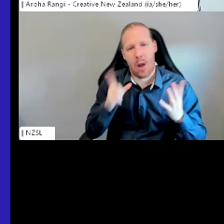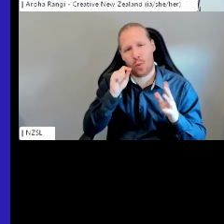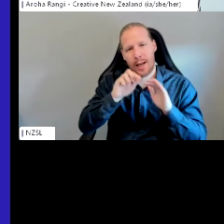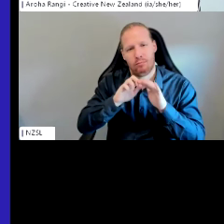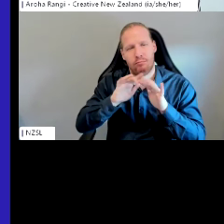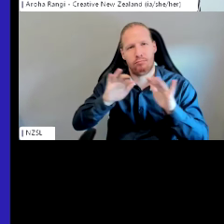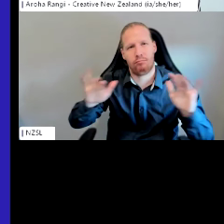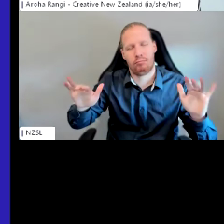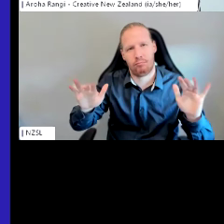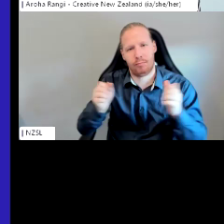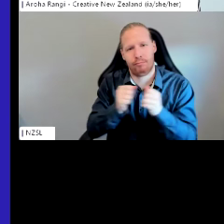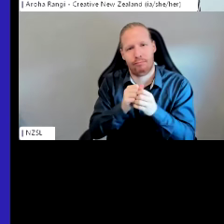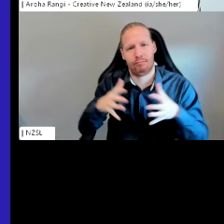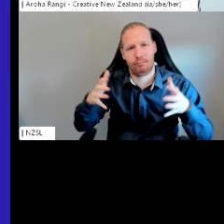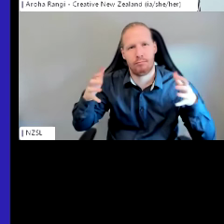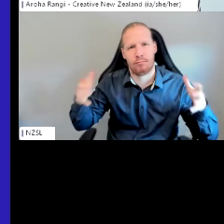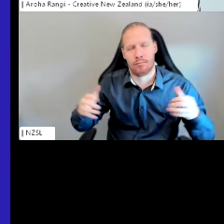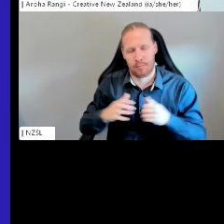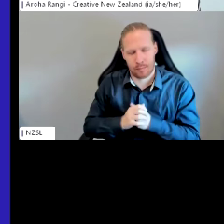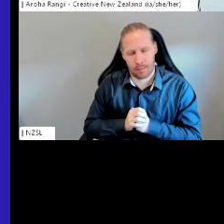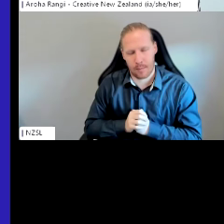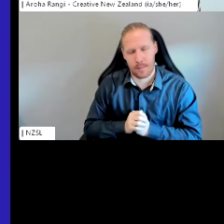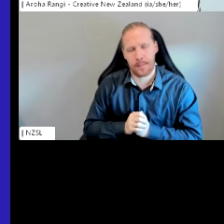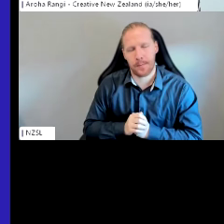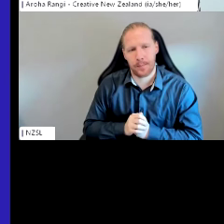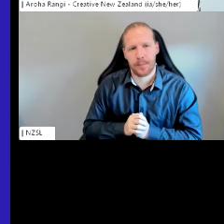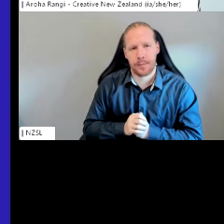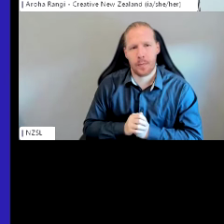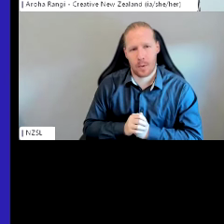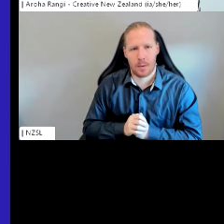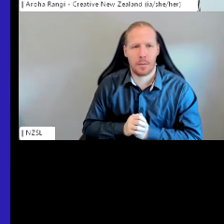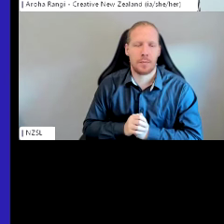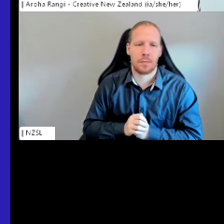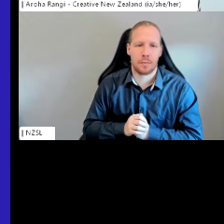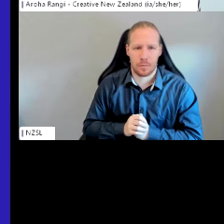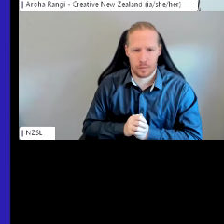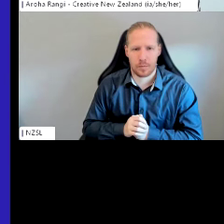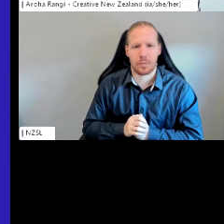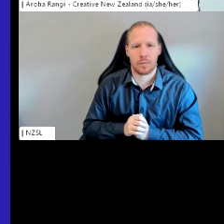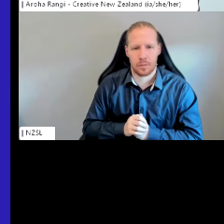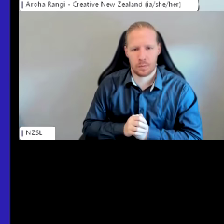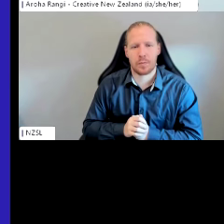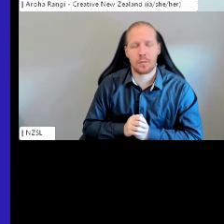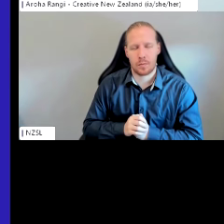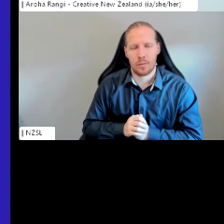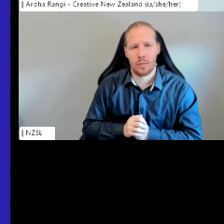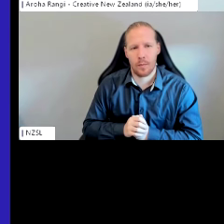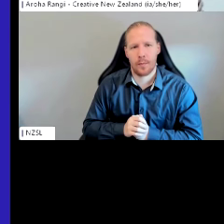uh, I I think that's interesting. Um, as cultural references move on, um, oh, that's